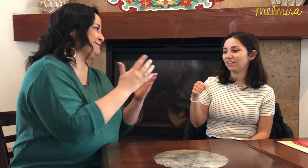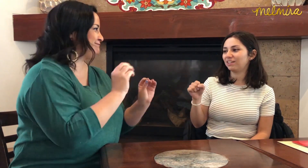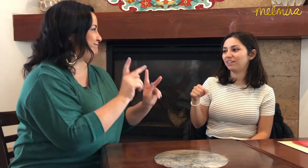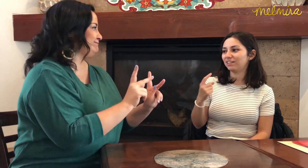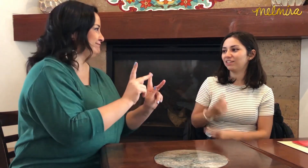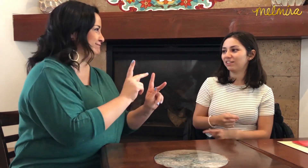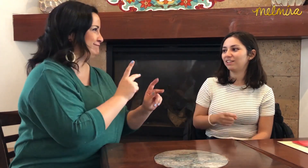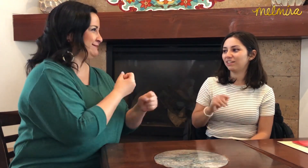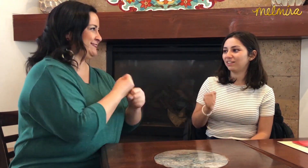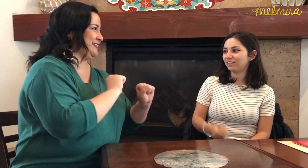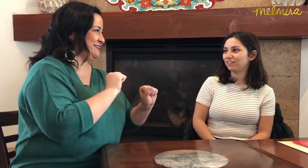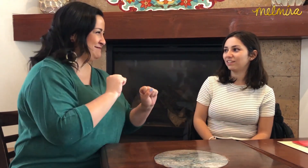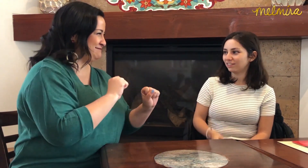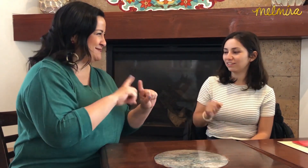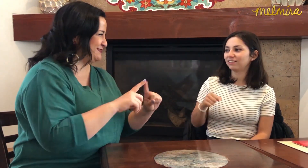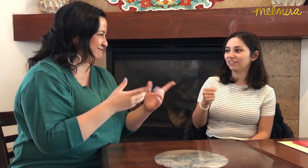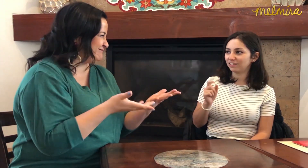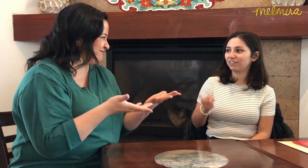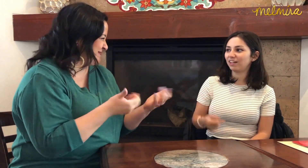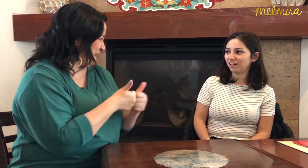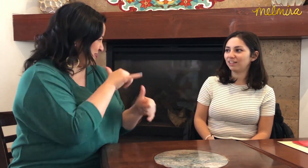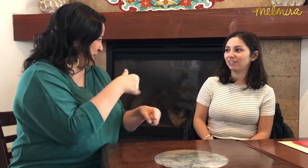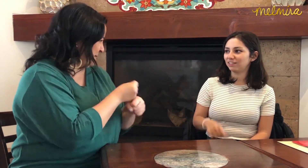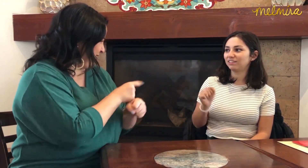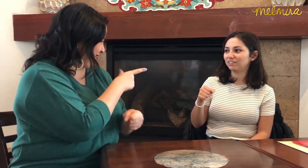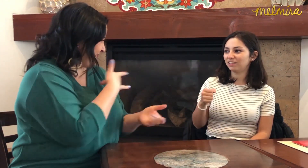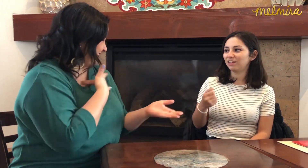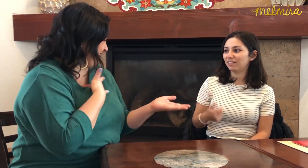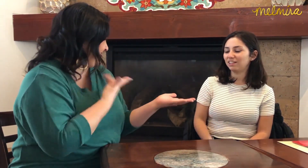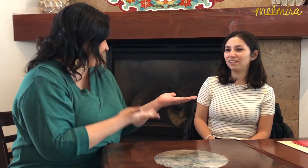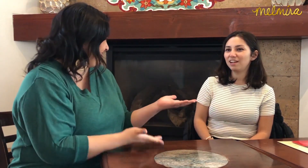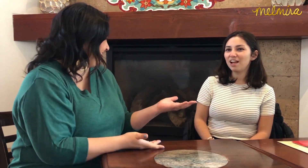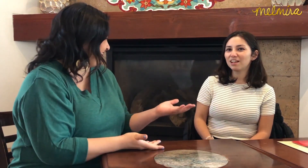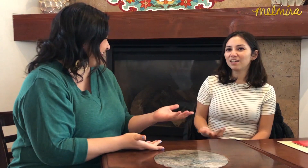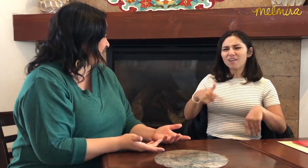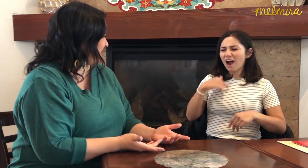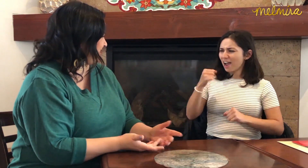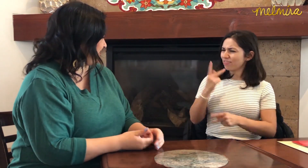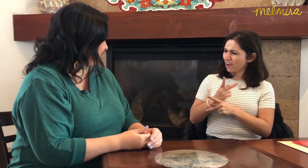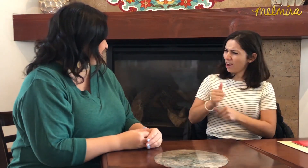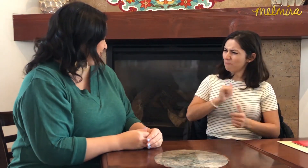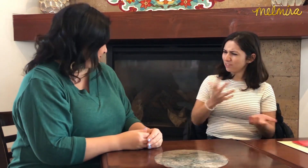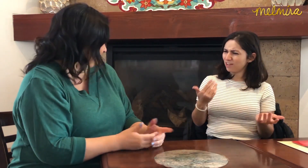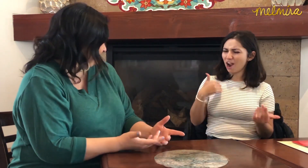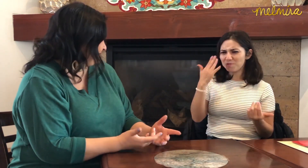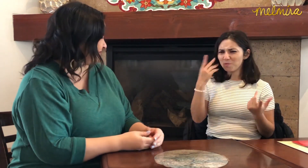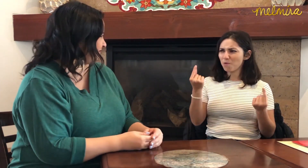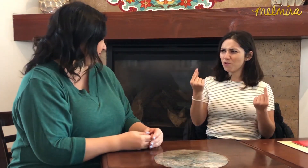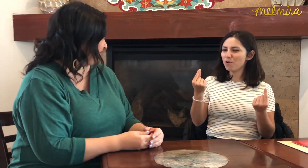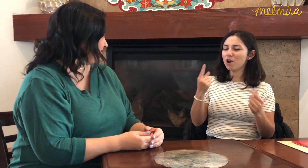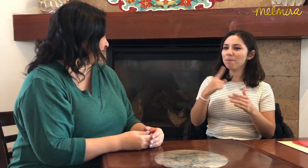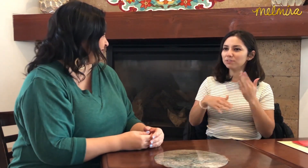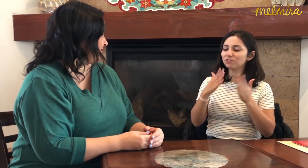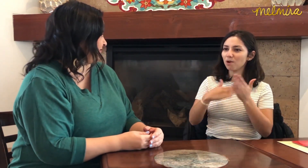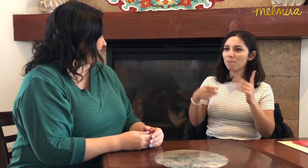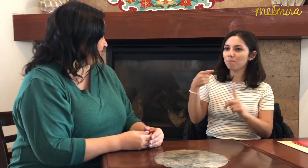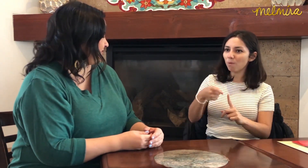and make sure you're safe, but... how do you feel about that? I felt like I can take care of myself. I know what I'm doing.